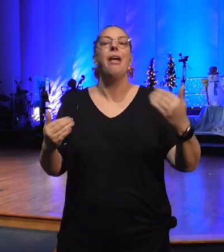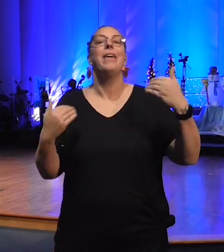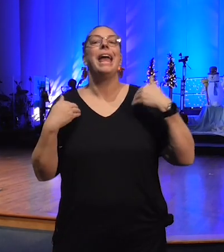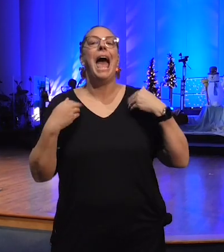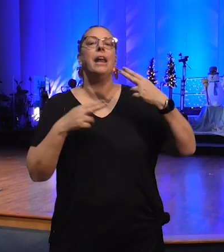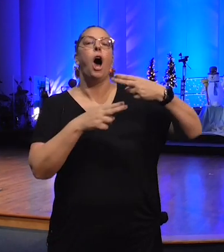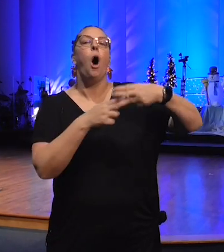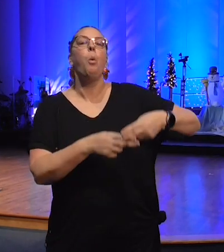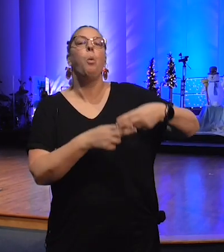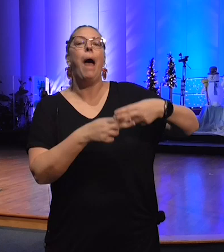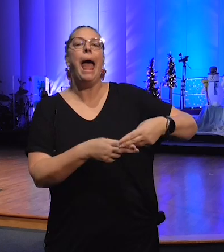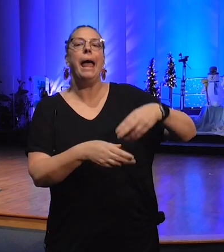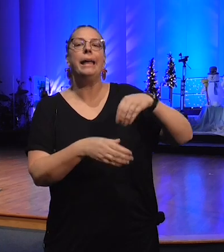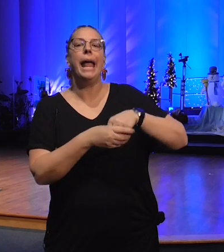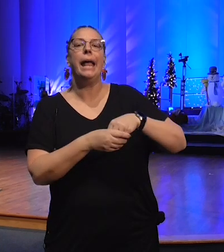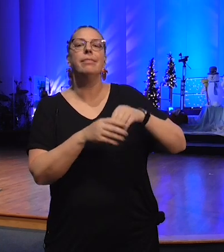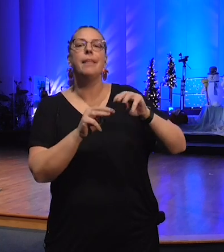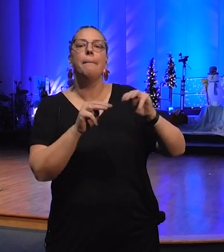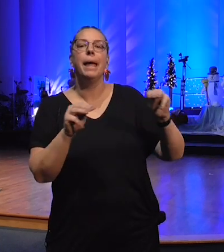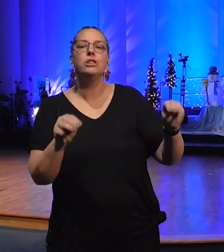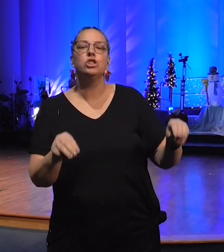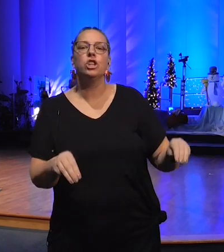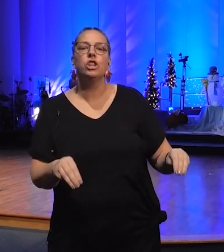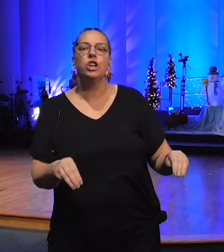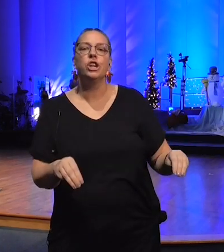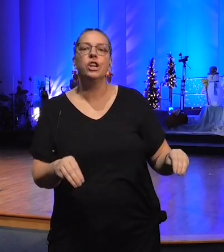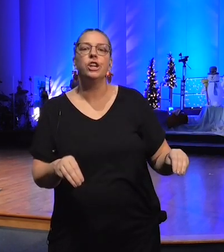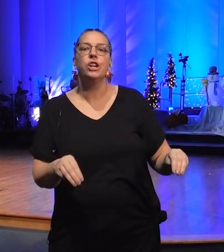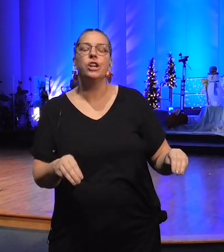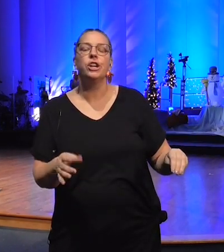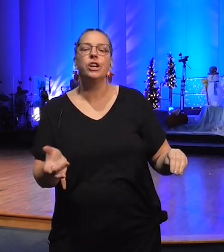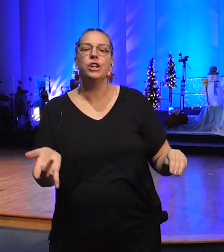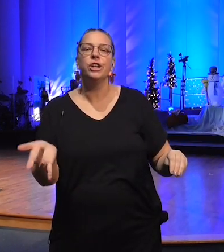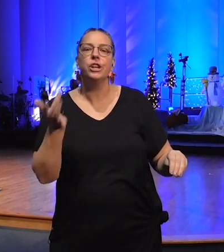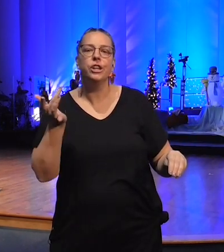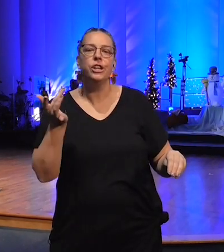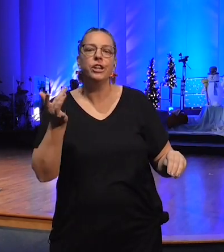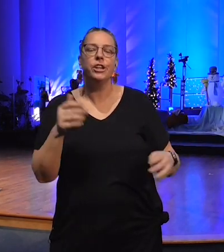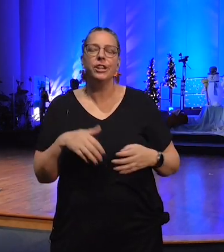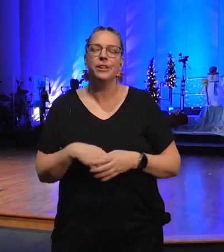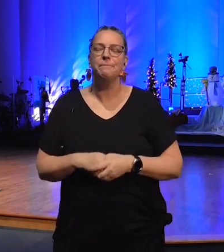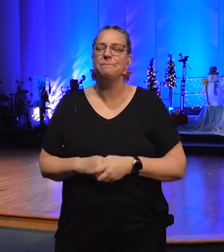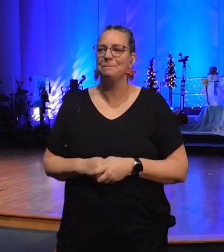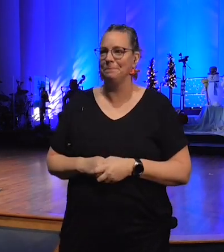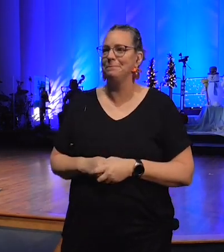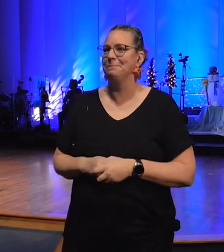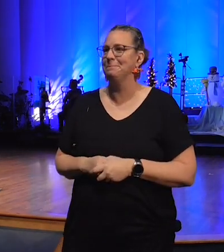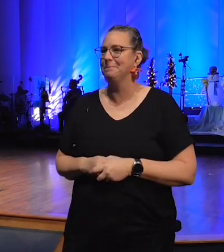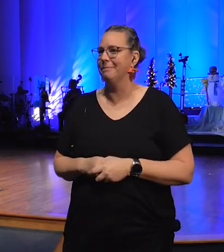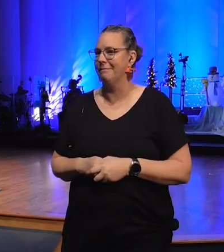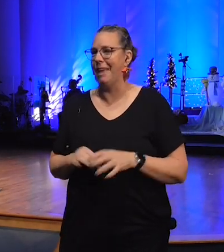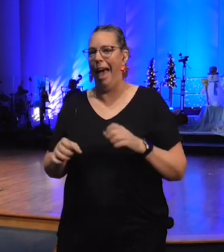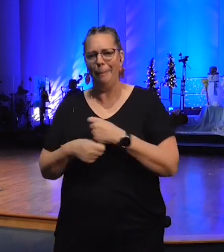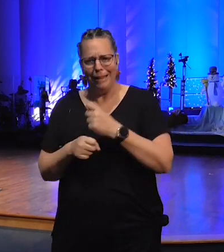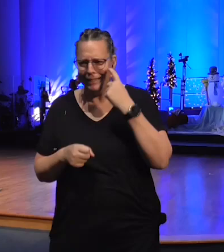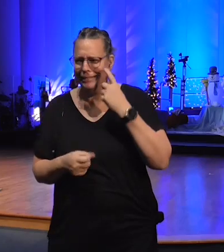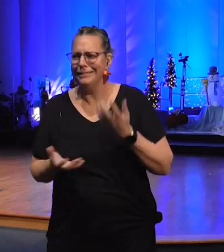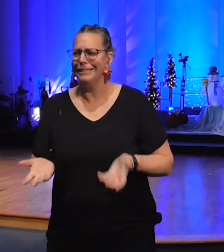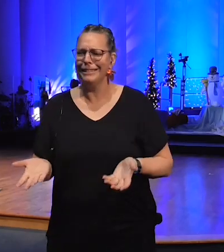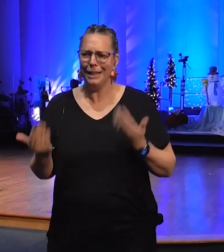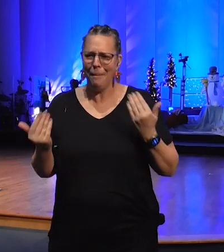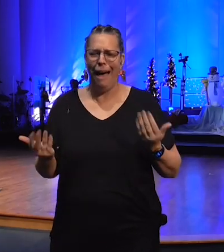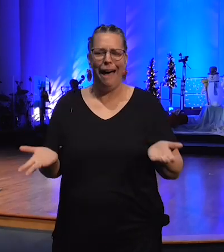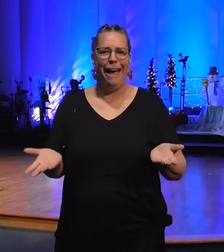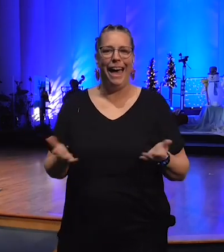know how they found out no idea they had a way in the manger yeah yeah yeah that makes sense yeah